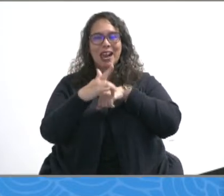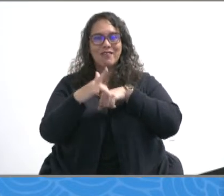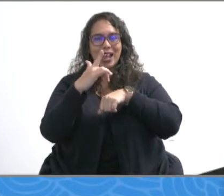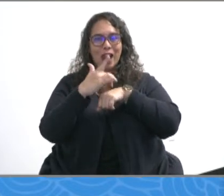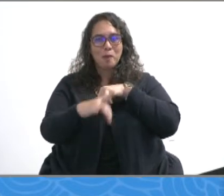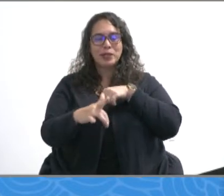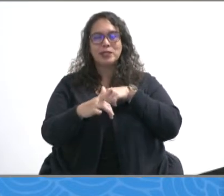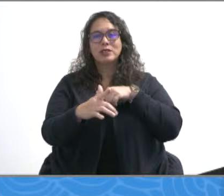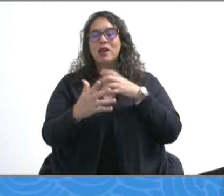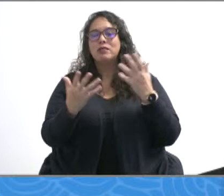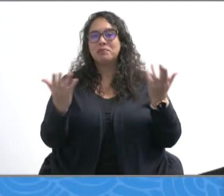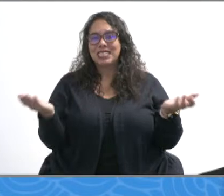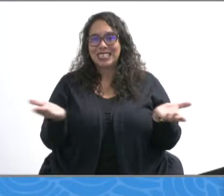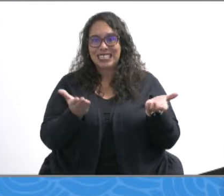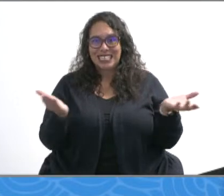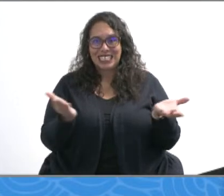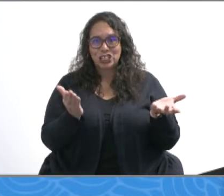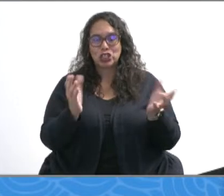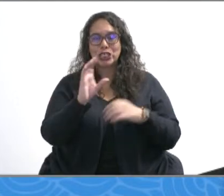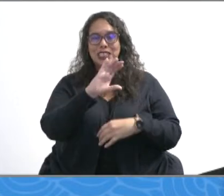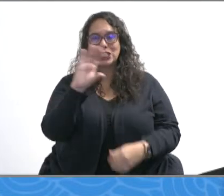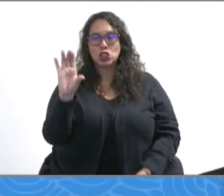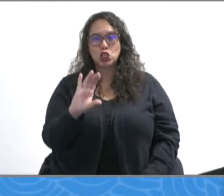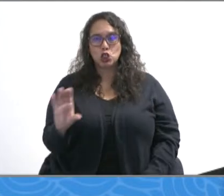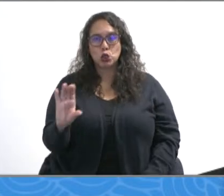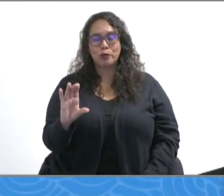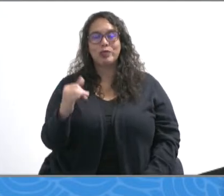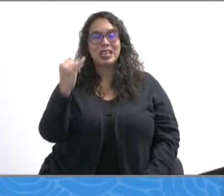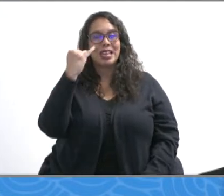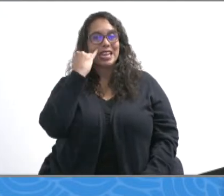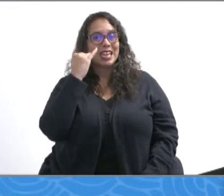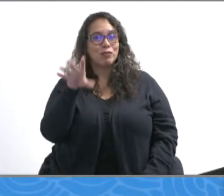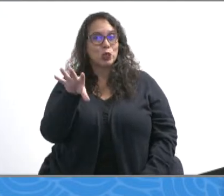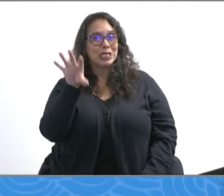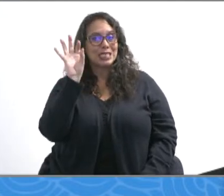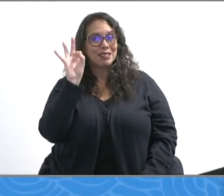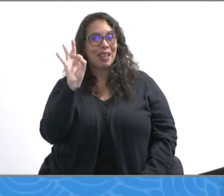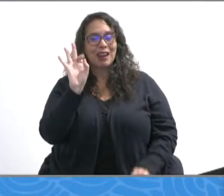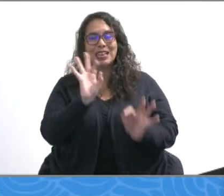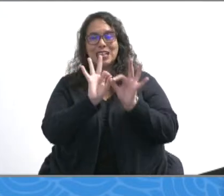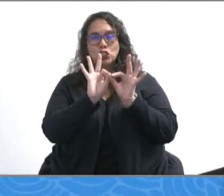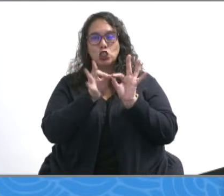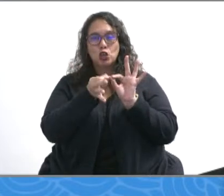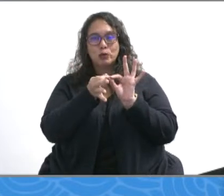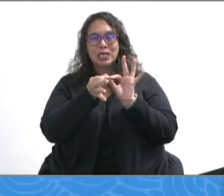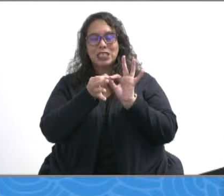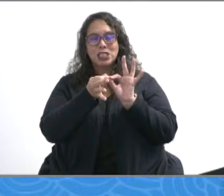both here in Zoom. And so if you select the interpretation globe,